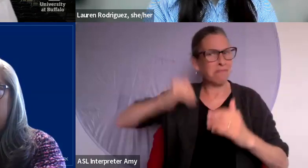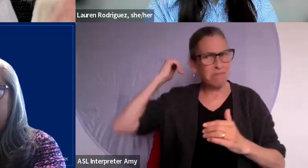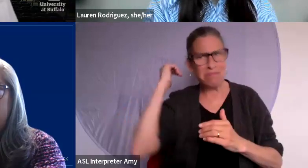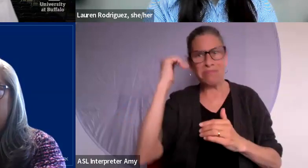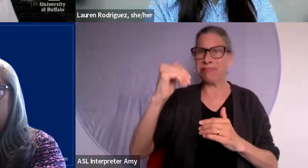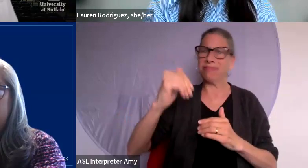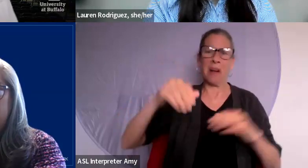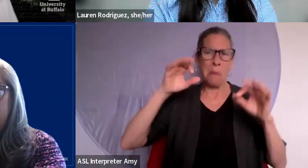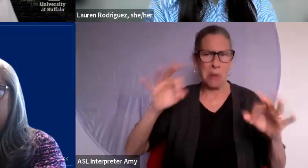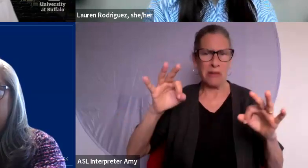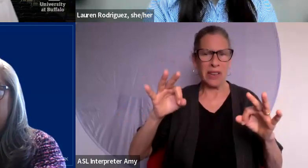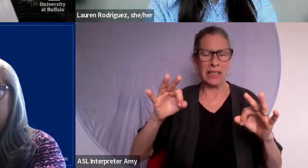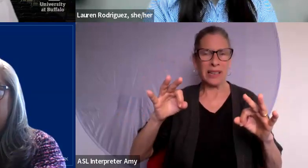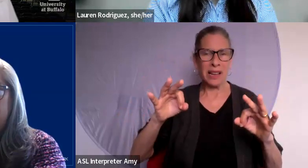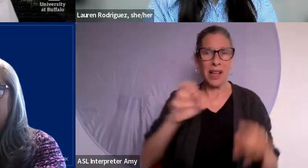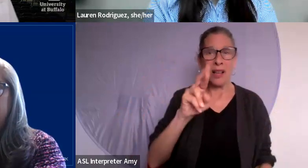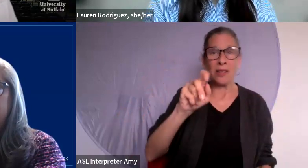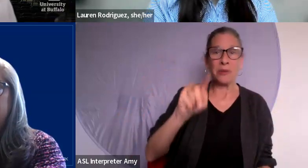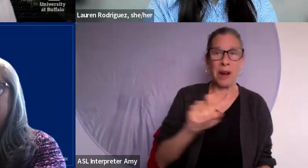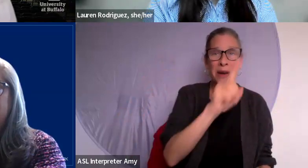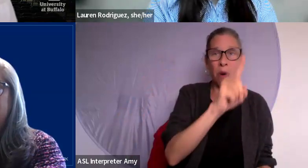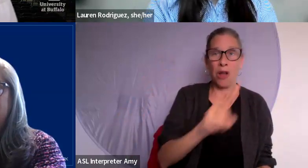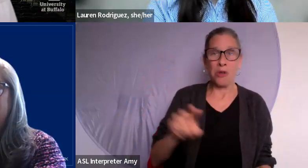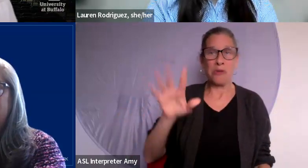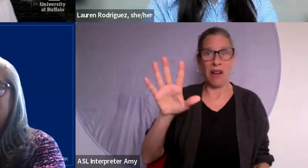those are the way we rate the tools on the scale of one to